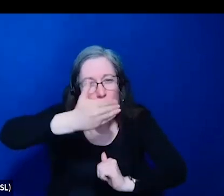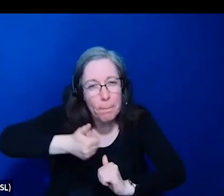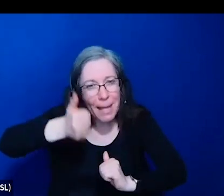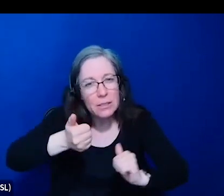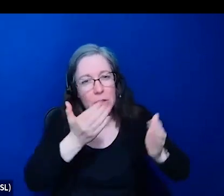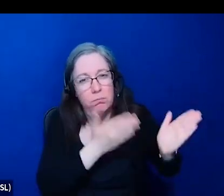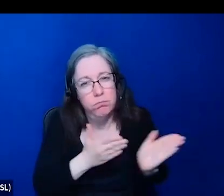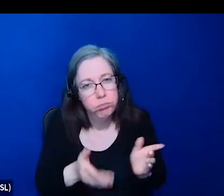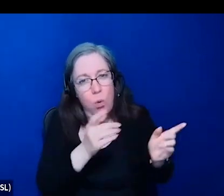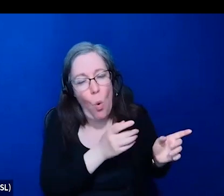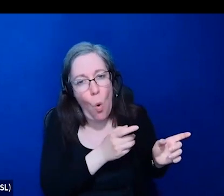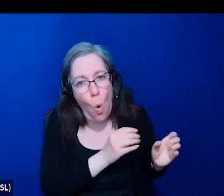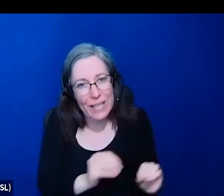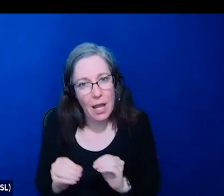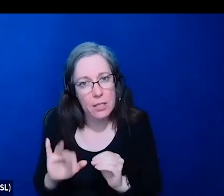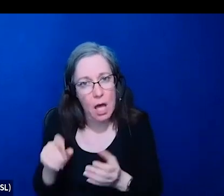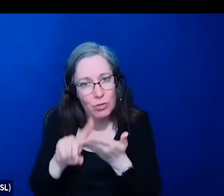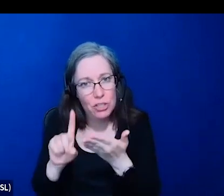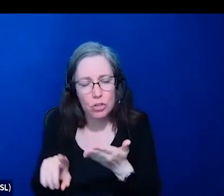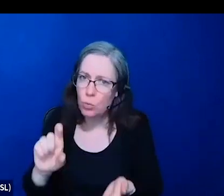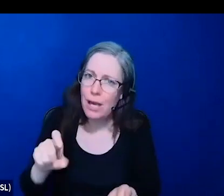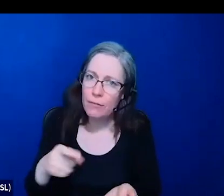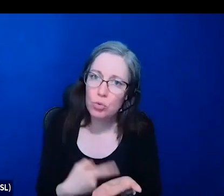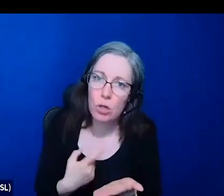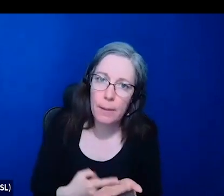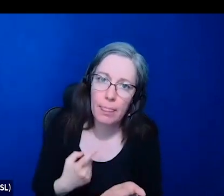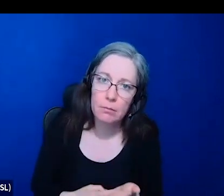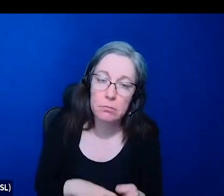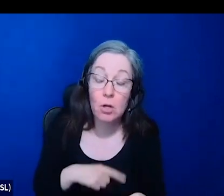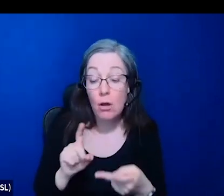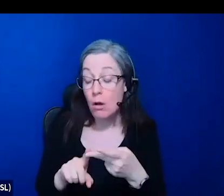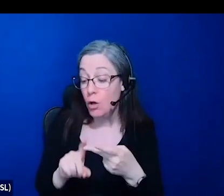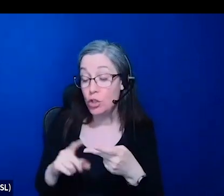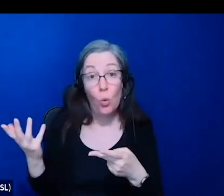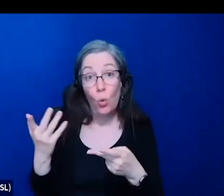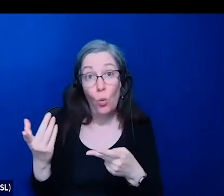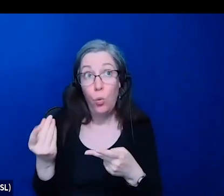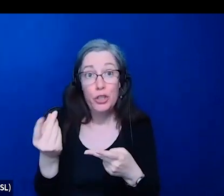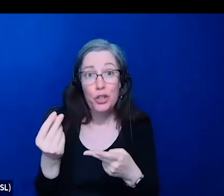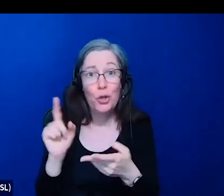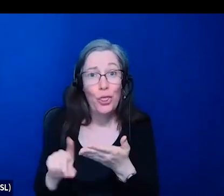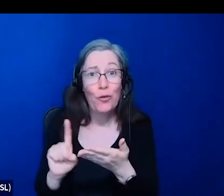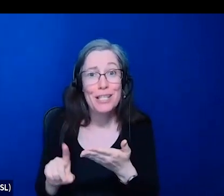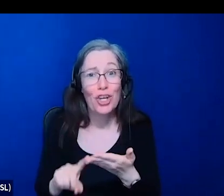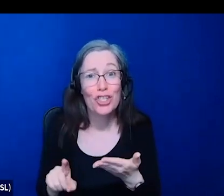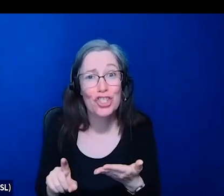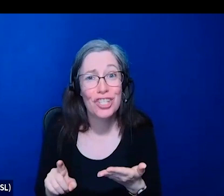is something that we need to talk about along with talking about what research to do. Get me to the next slide, please.